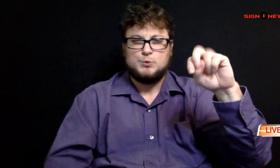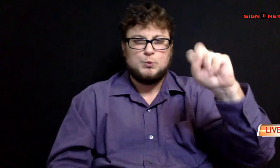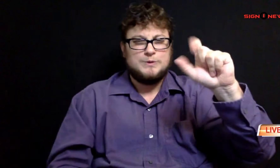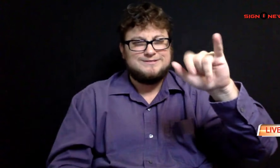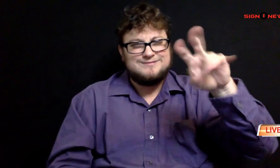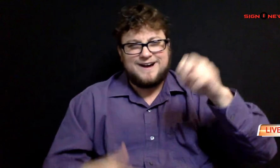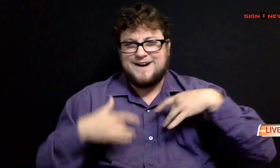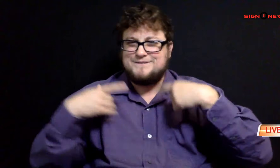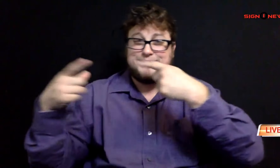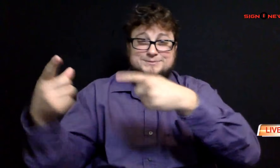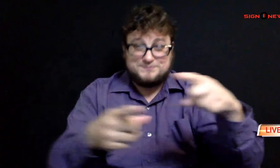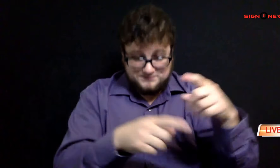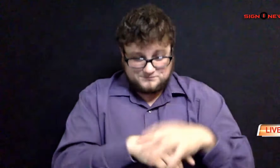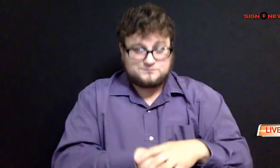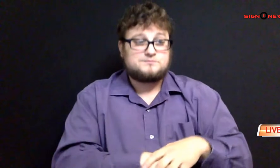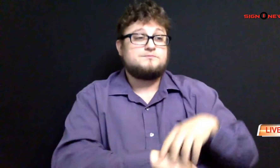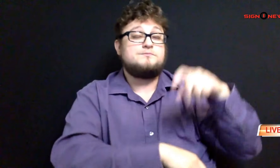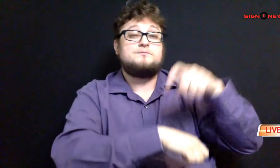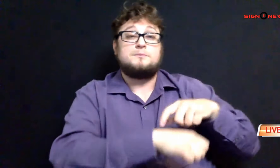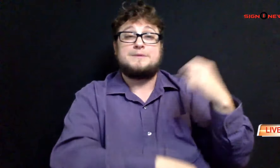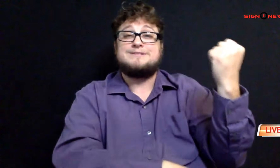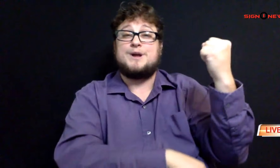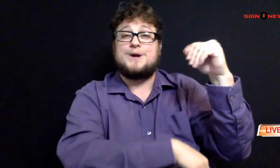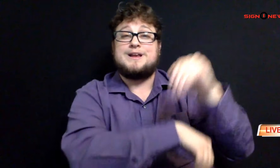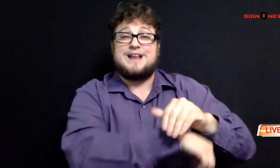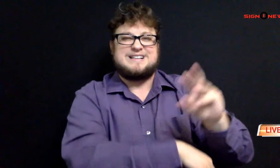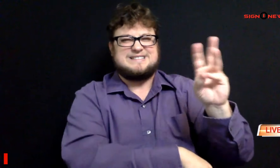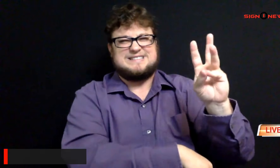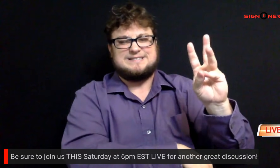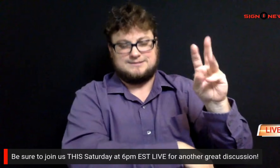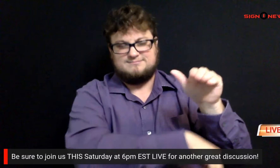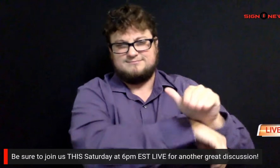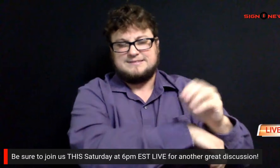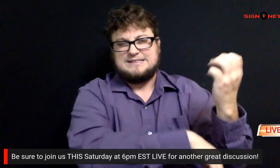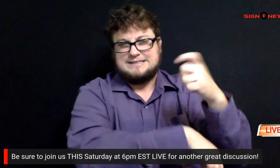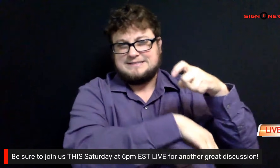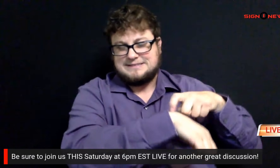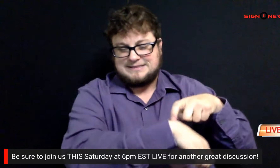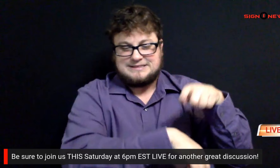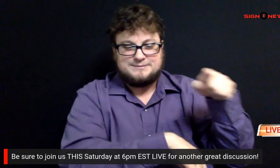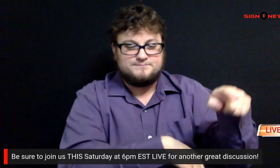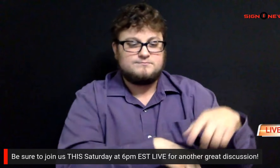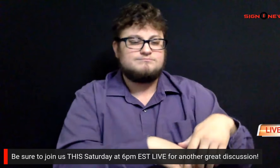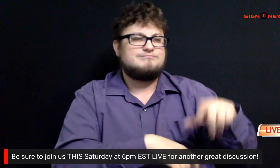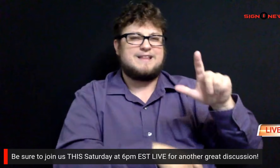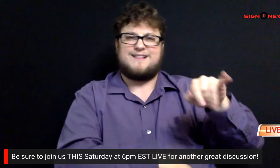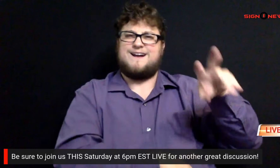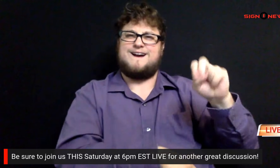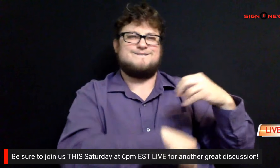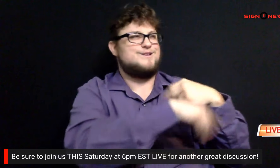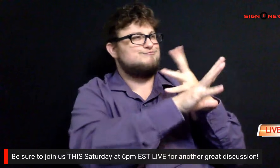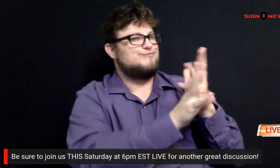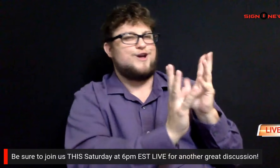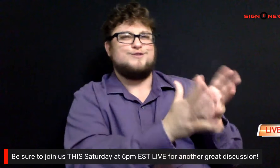sign when news will be broadcasting live updates monday through friday updates monday through friday then this saturday at 6 pm eastern time then this saturday at 6 pm eastern time join us for